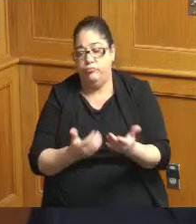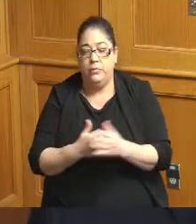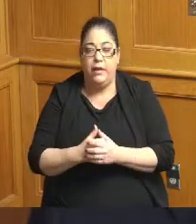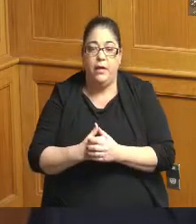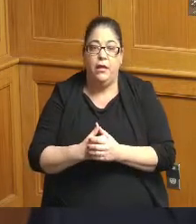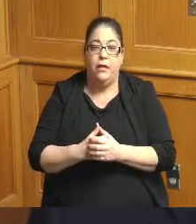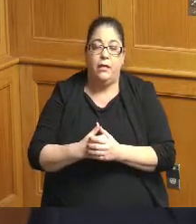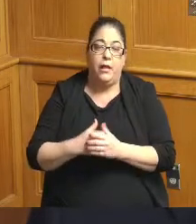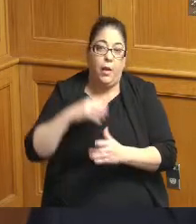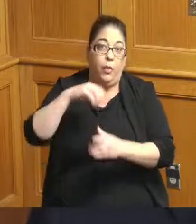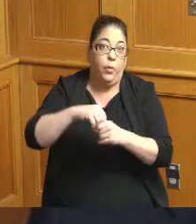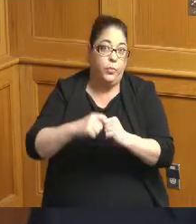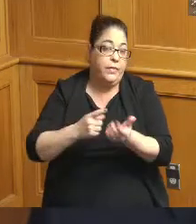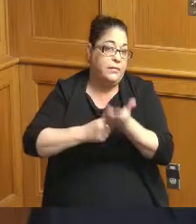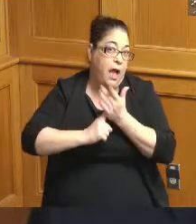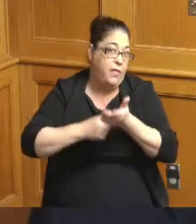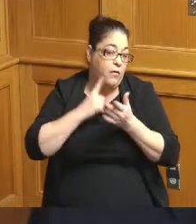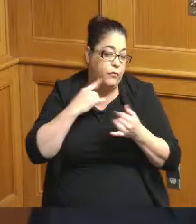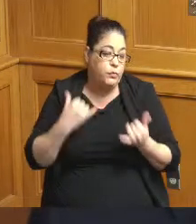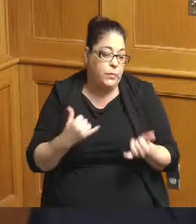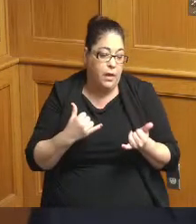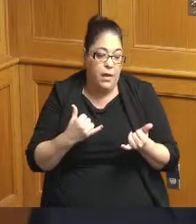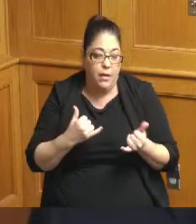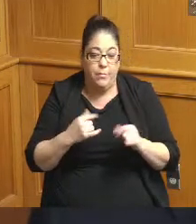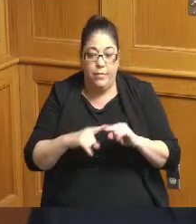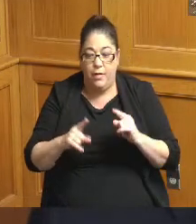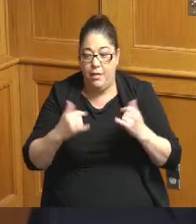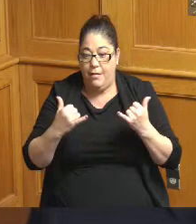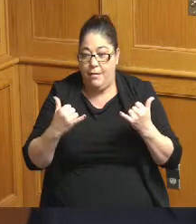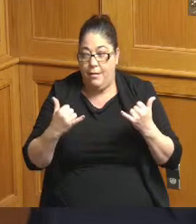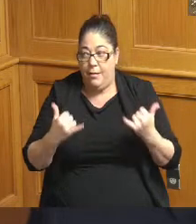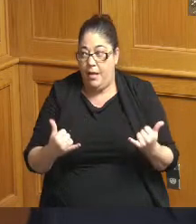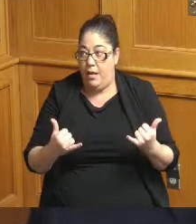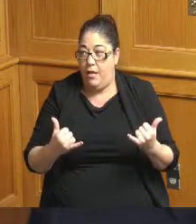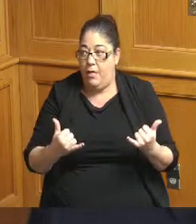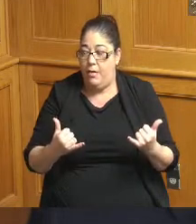dialogue for today but at that point at this point Madam President I'll turn it back over